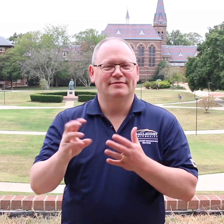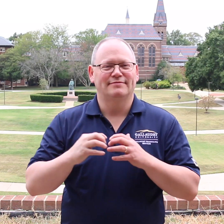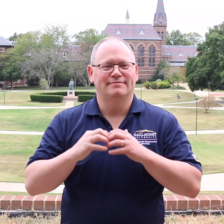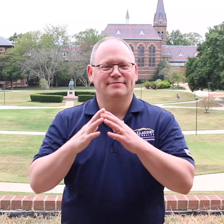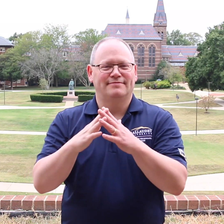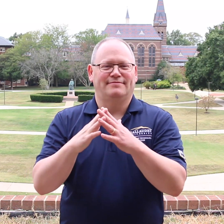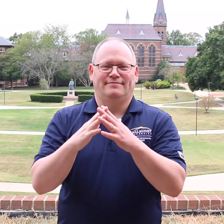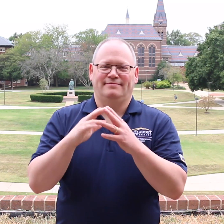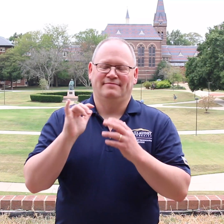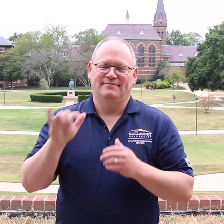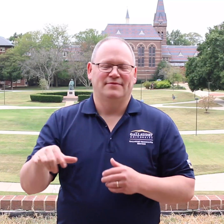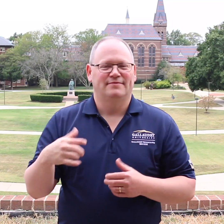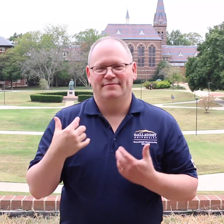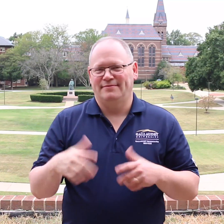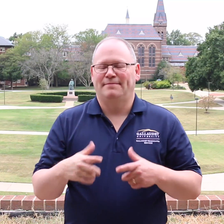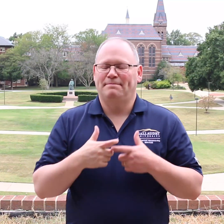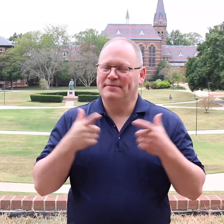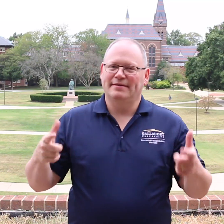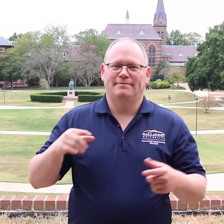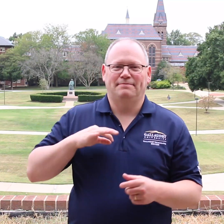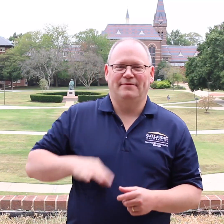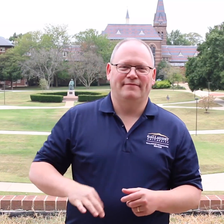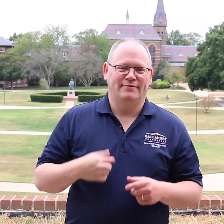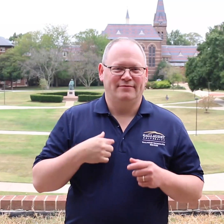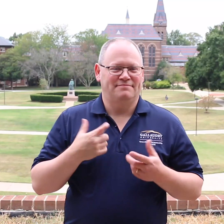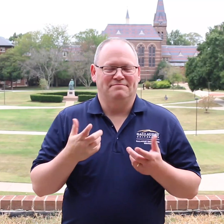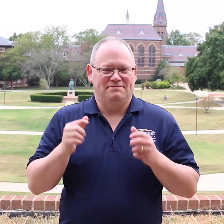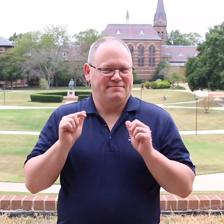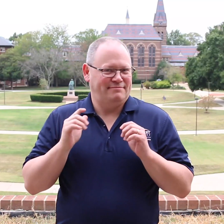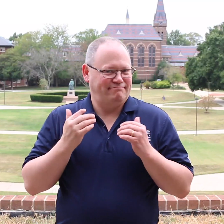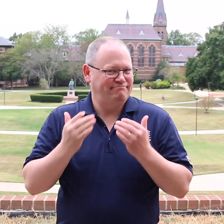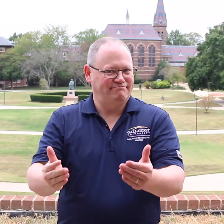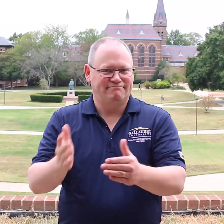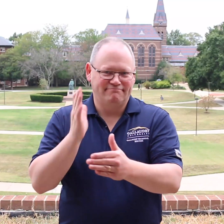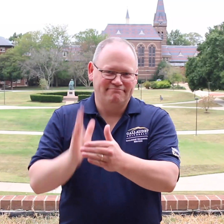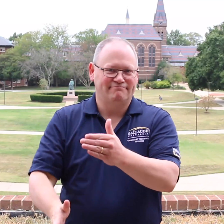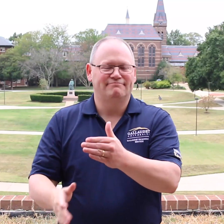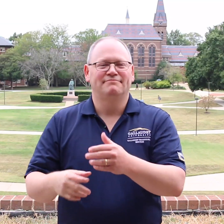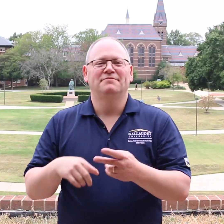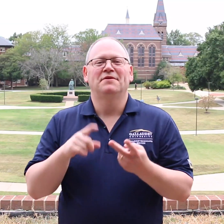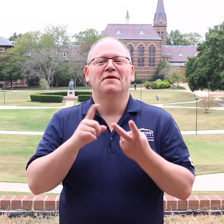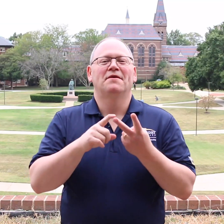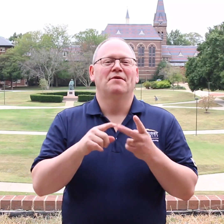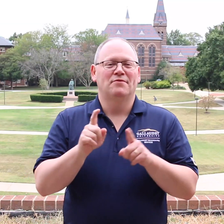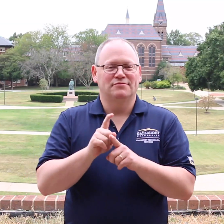Really, to the point, the six weeks implementation, that was one of the biggest benefits we got from Smart Launch was getting it done